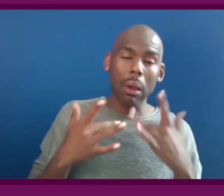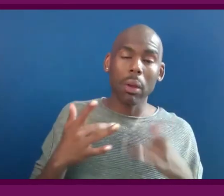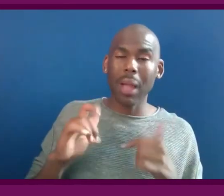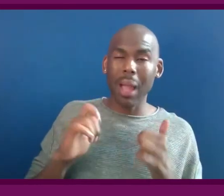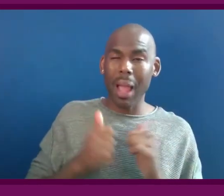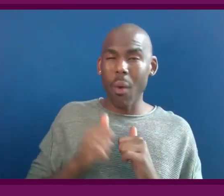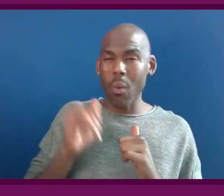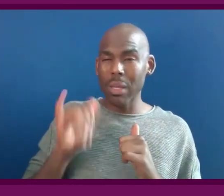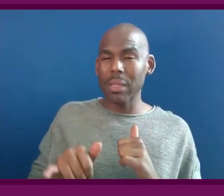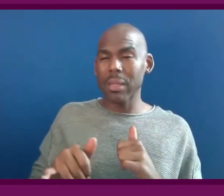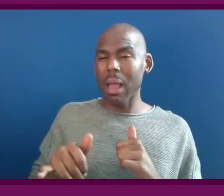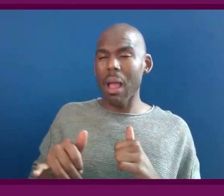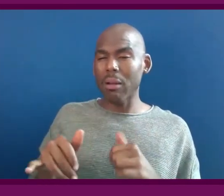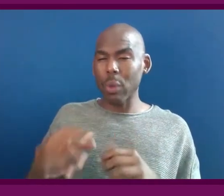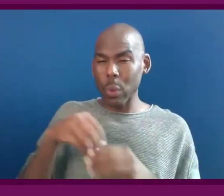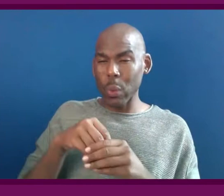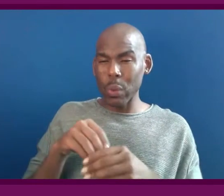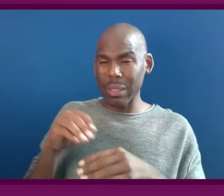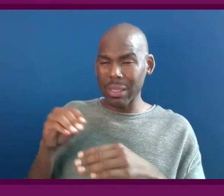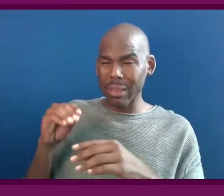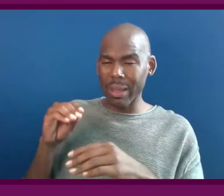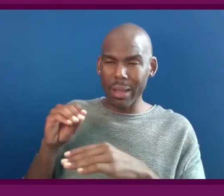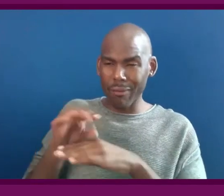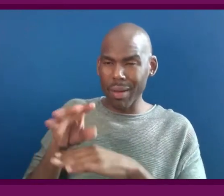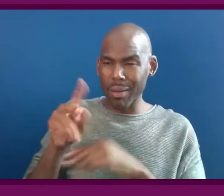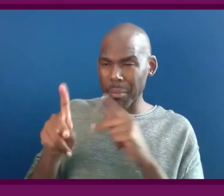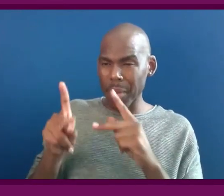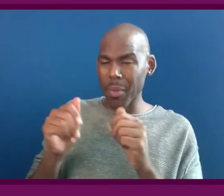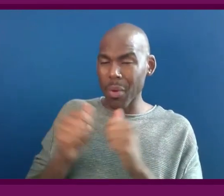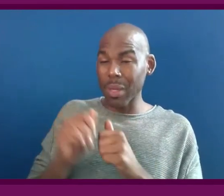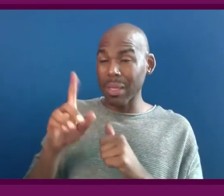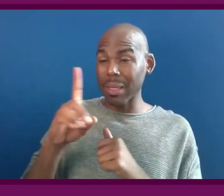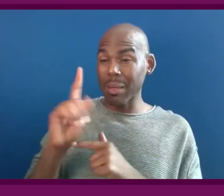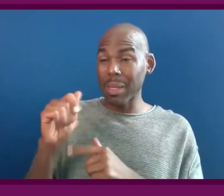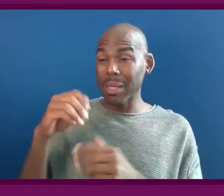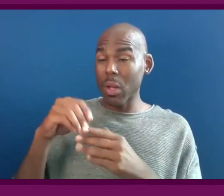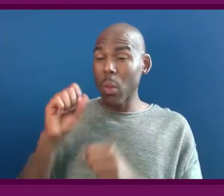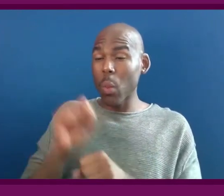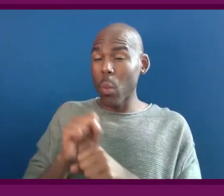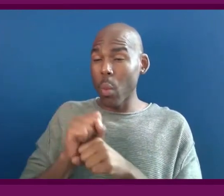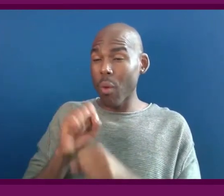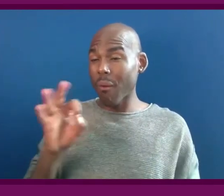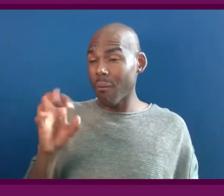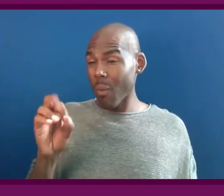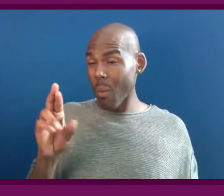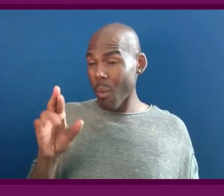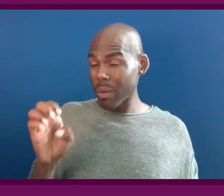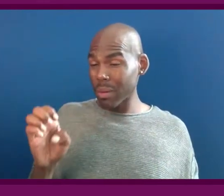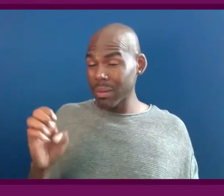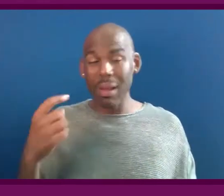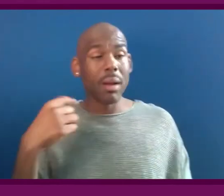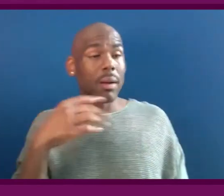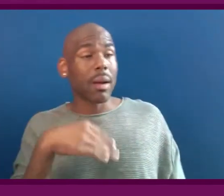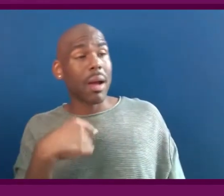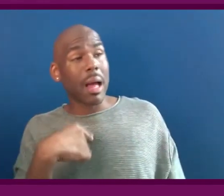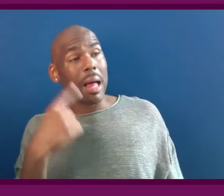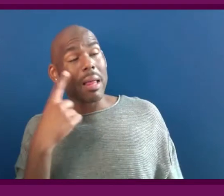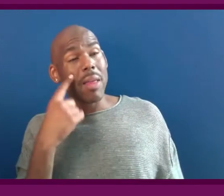entwined in the exclusion of people with disabilities in the workforce? Kamilah Martin-Proctor: I think individuals are excluded from the